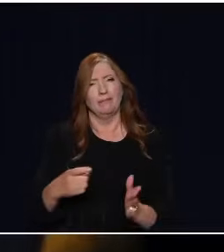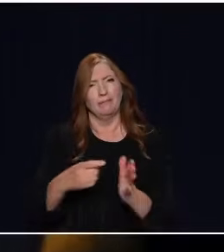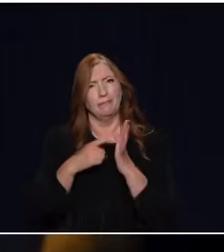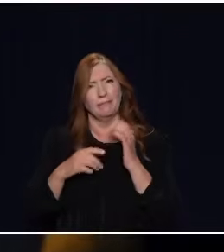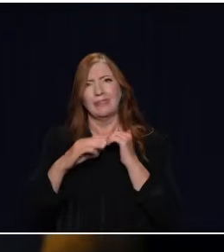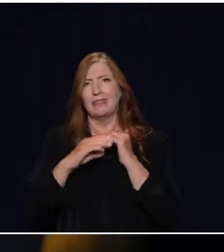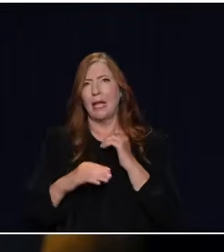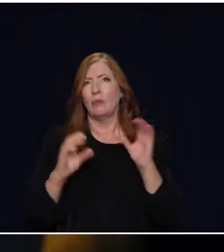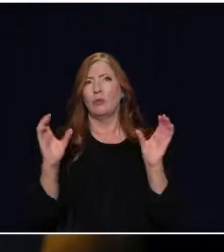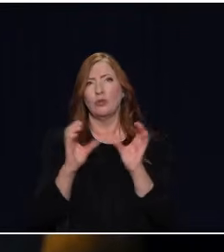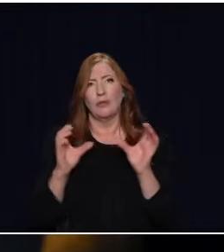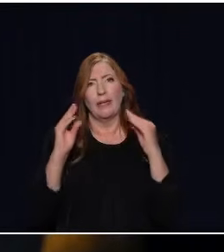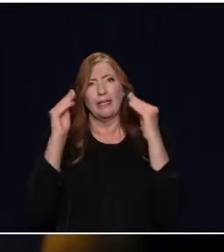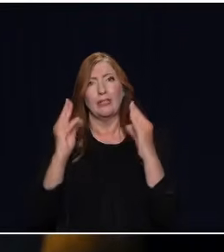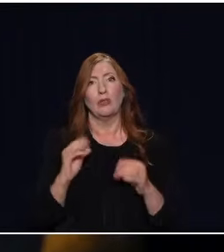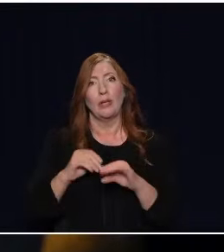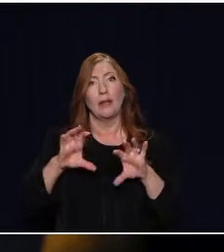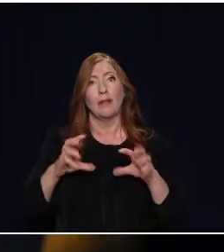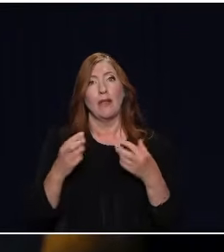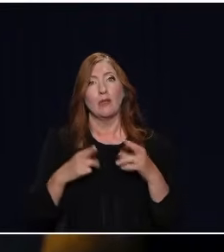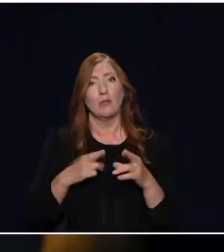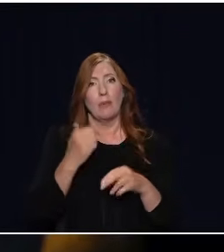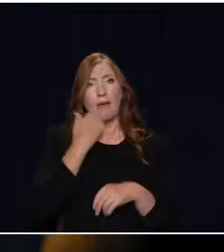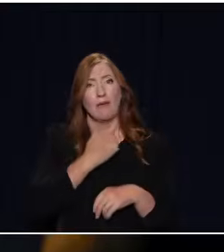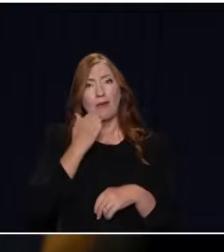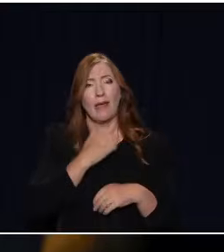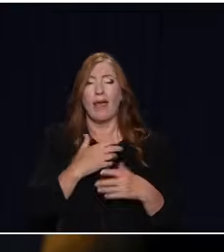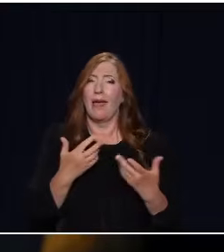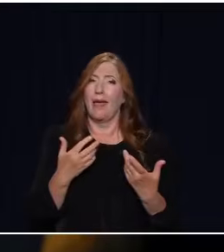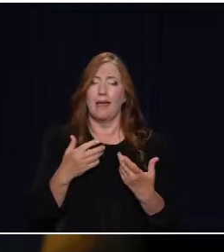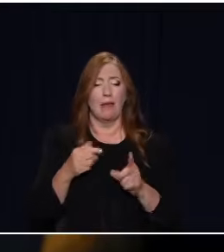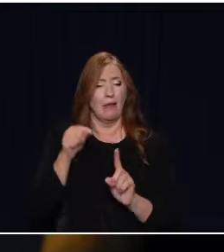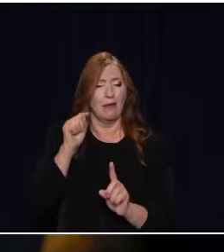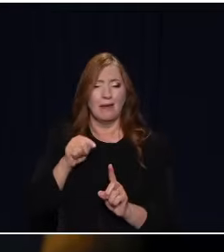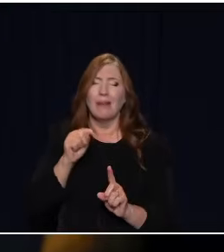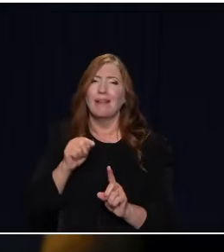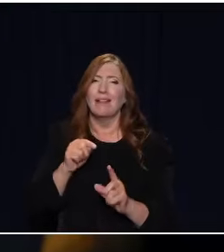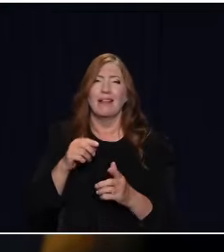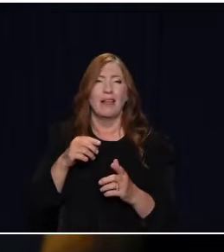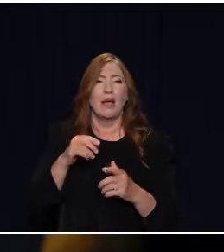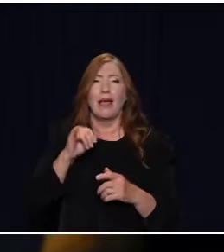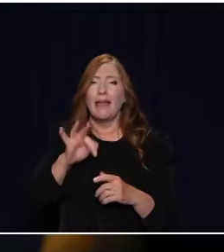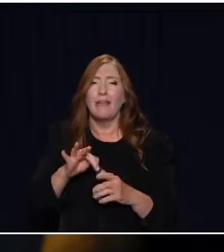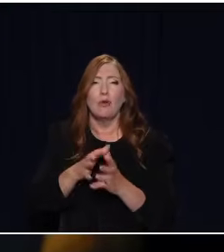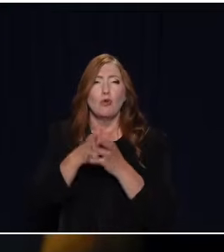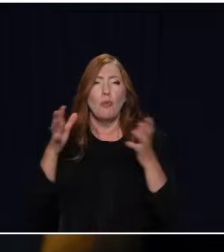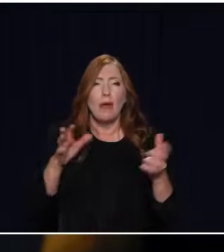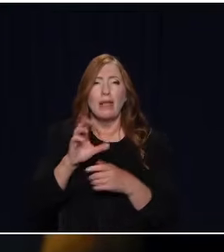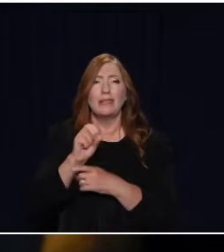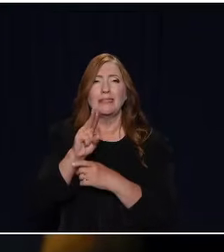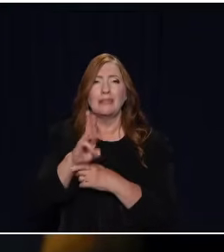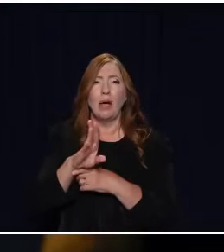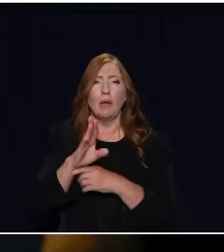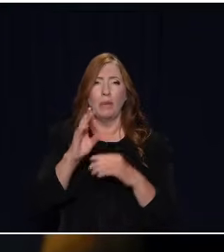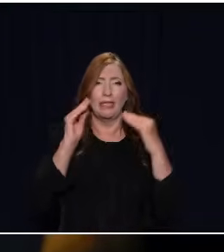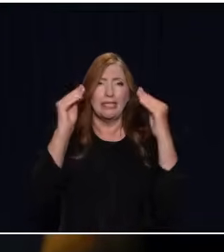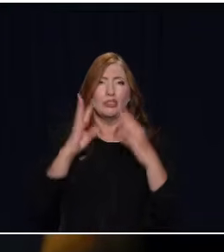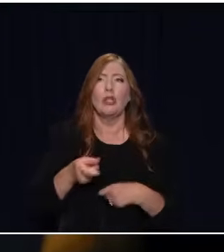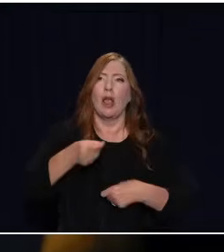ON ACADEMIC PROGRESS. WE NEED TO HAVE STABLE CERTIFIED TEACHERS IN THE CLASSROOM EACH